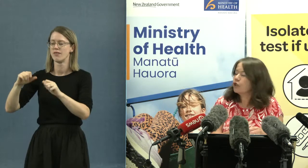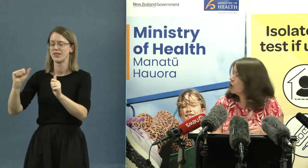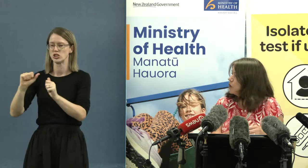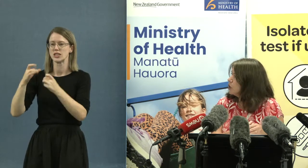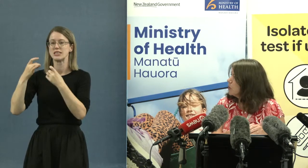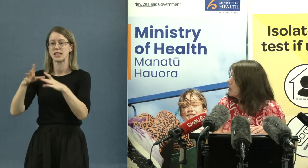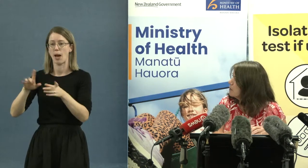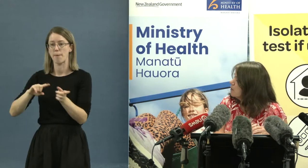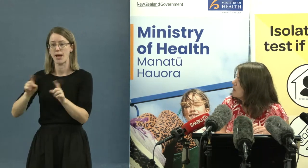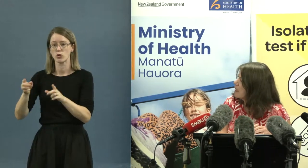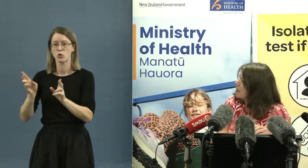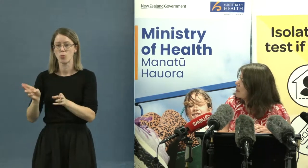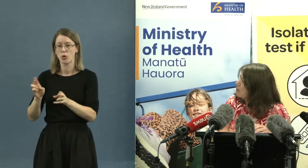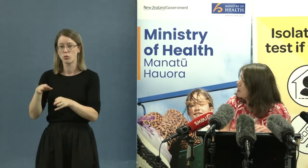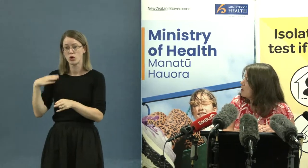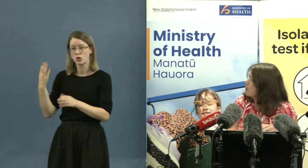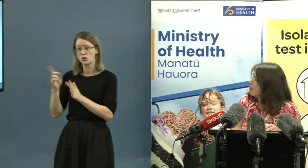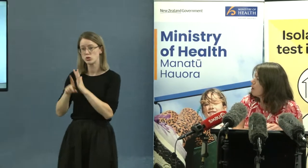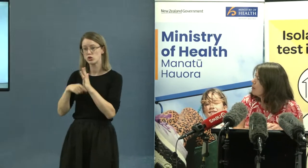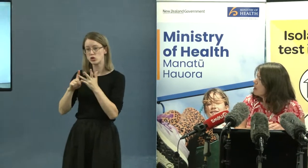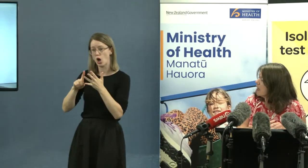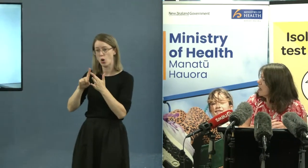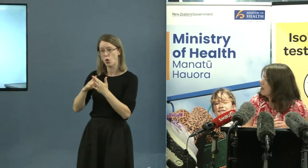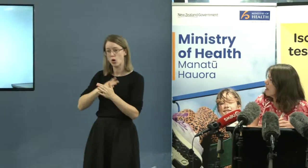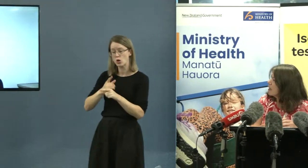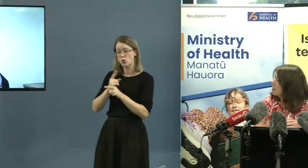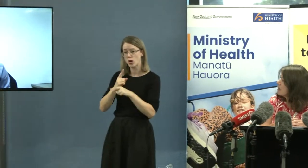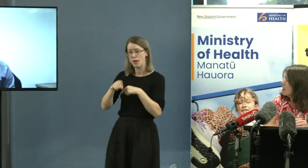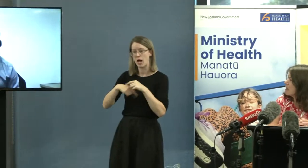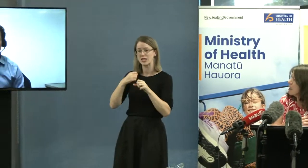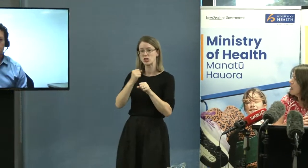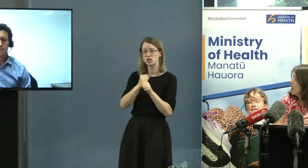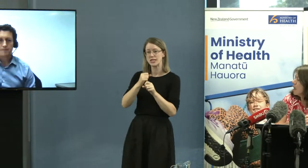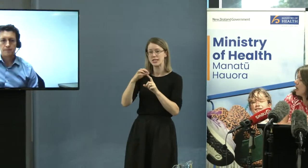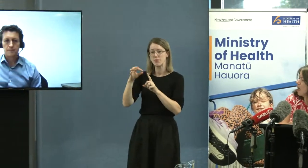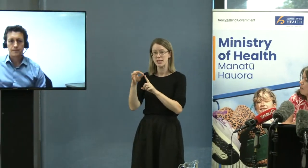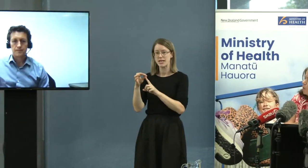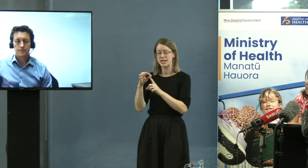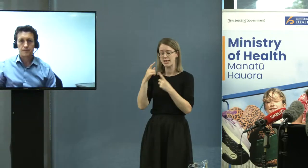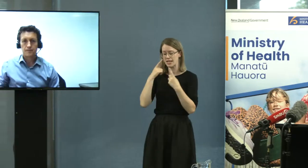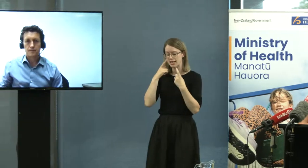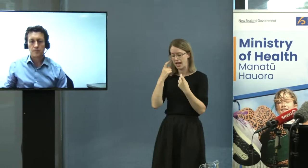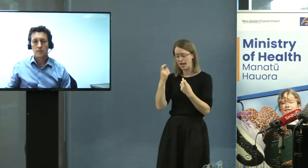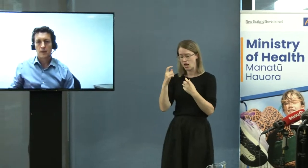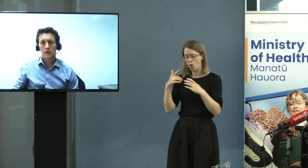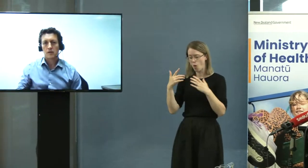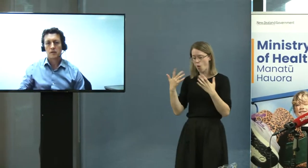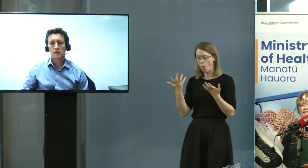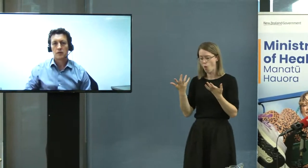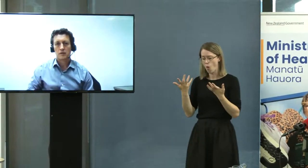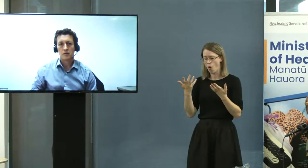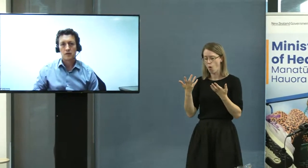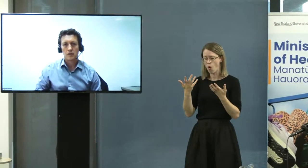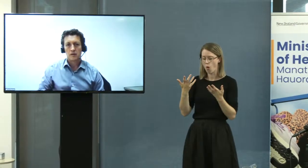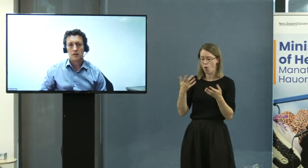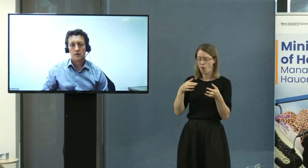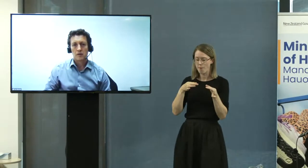up again. Joe, did you want to say anything in particular